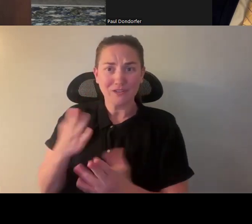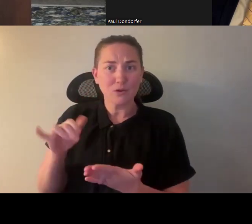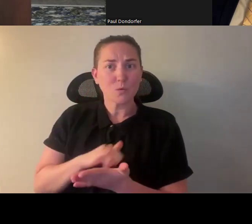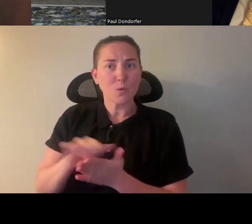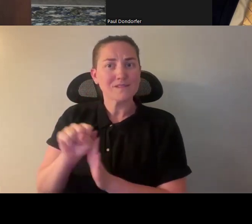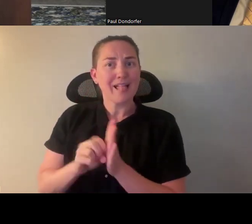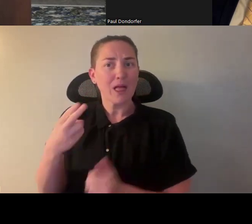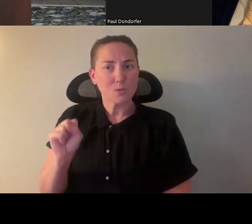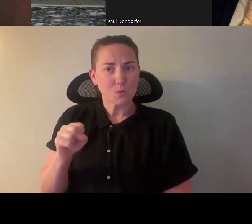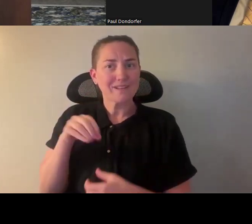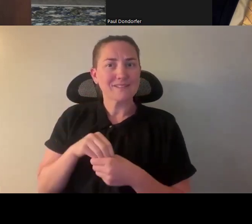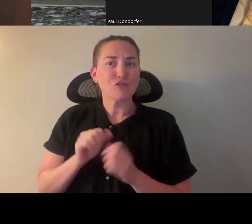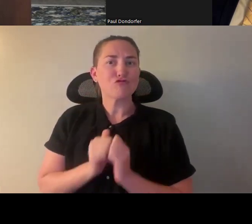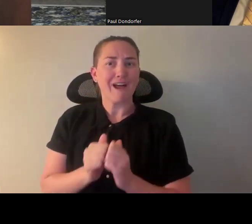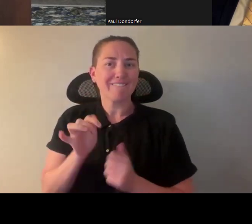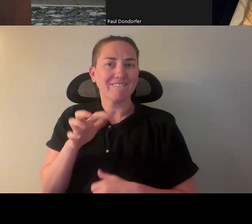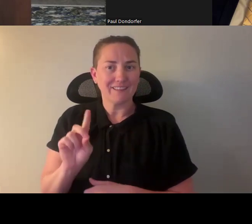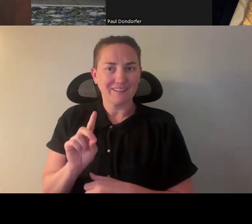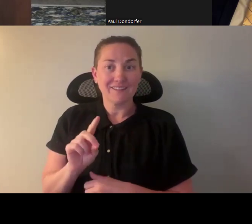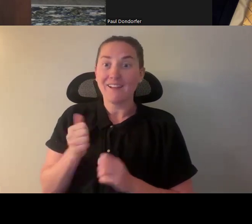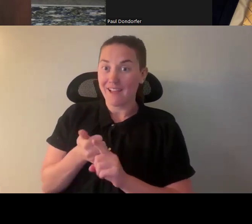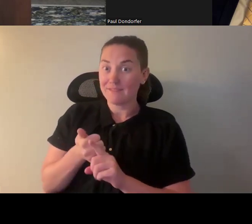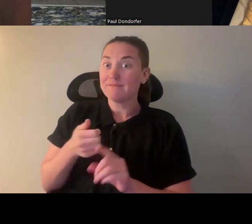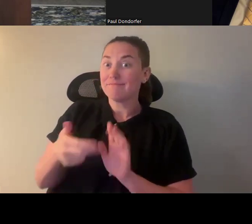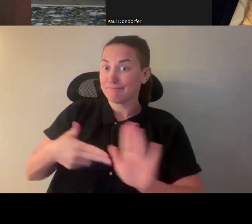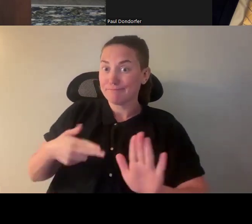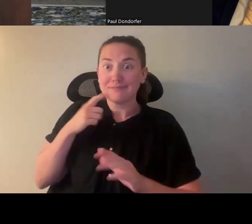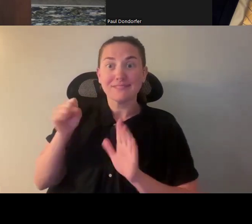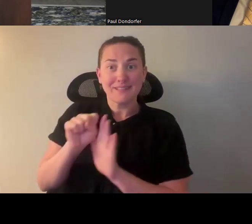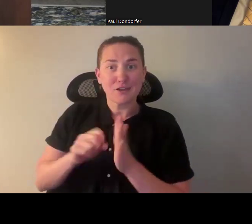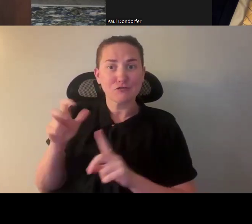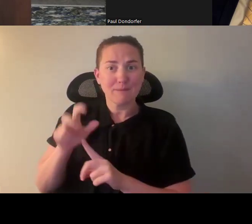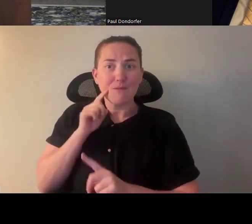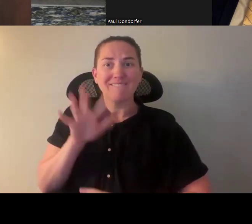indoor track and field by being crowned the state champion in the 55 meter dash with a